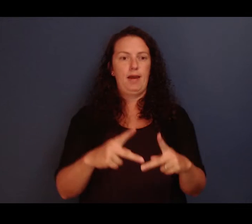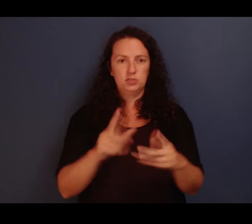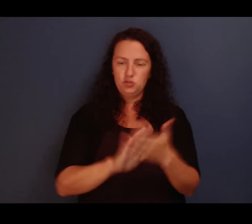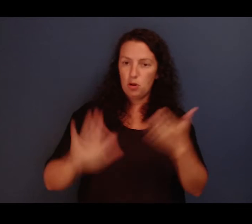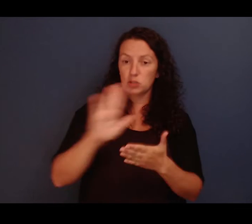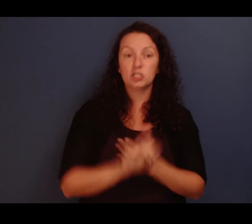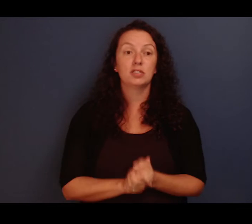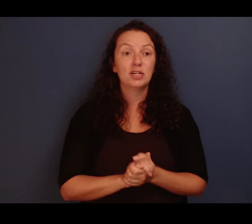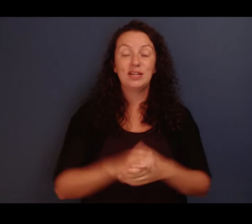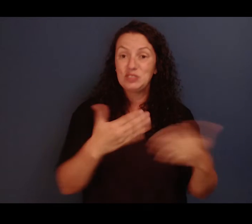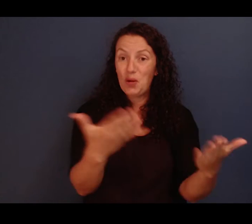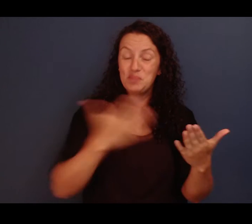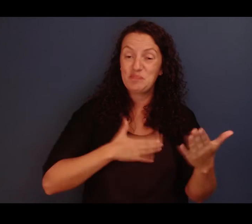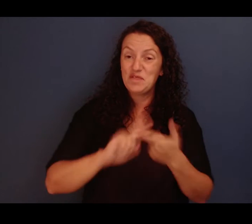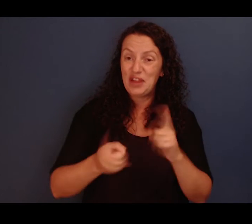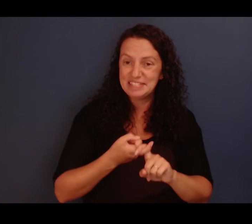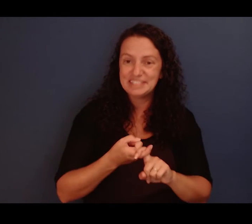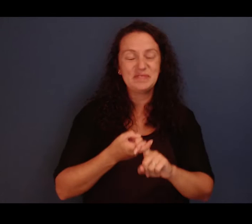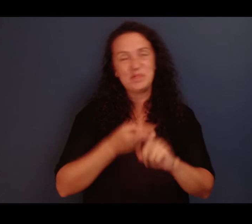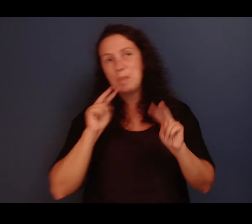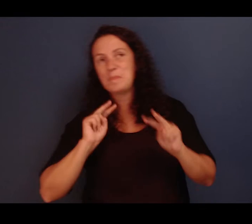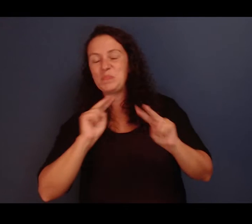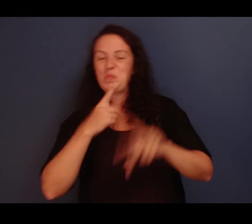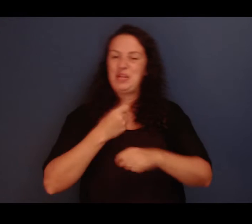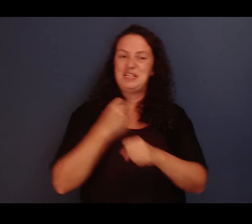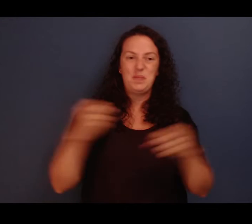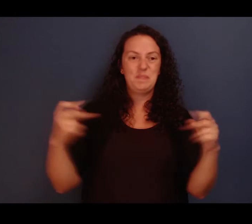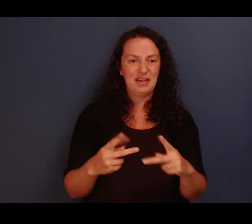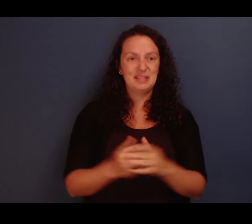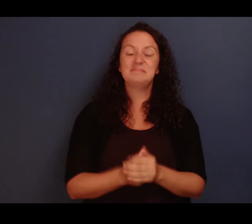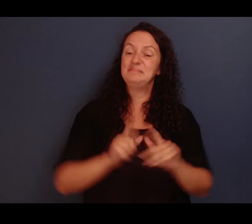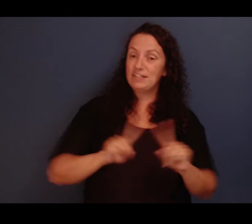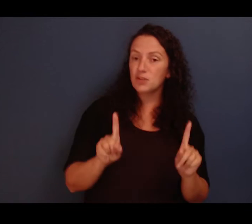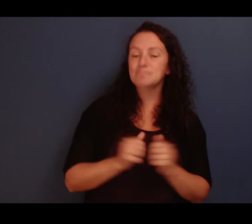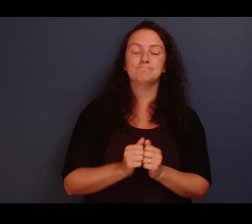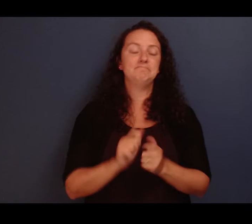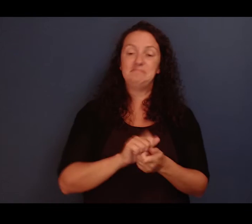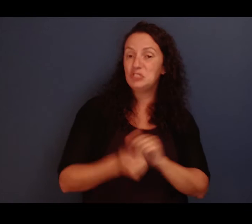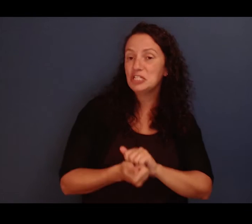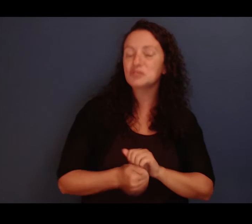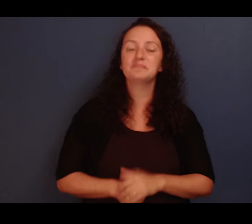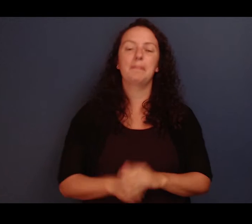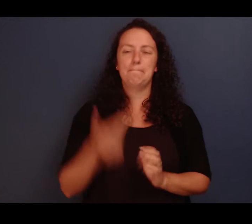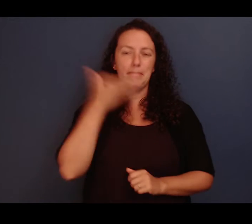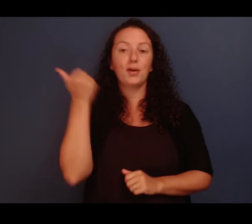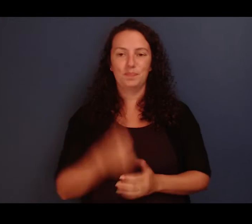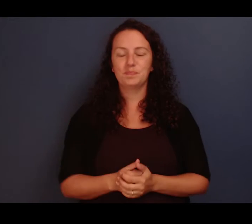So, friends, here is to a year of coming back--different, changed, better. Here’s to this next chapter